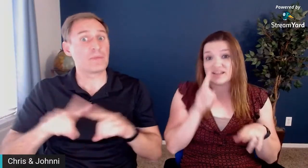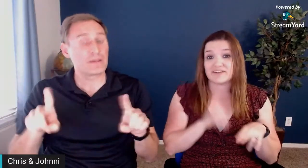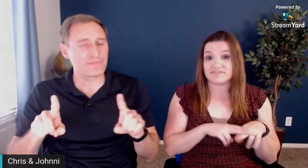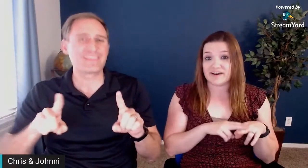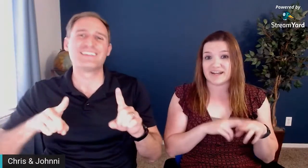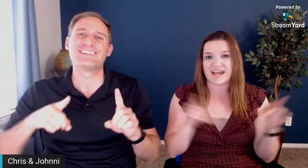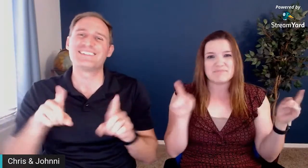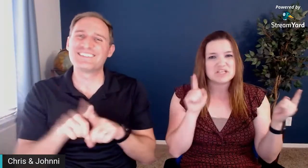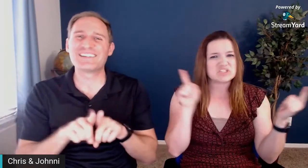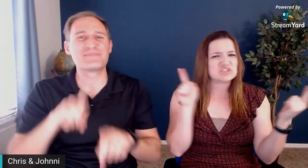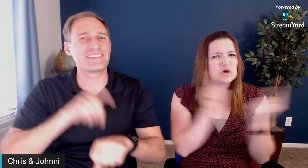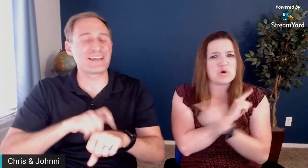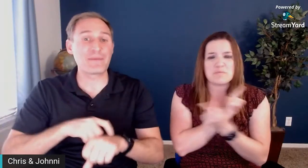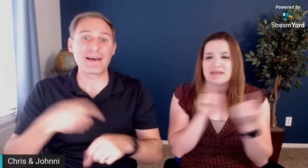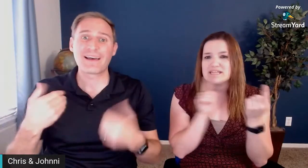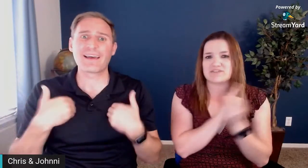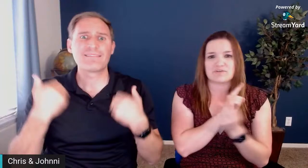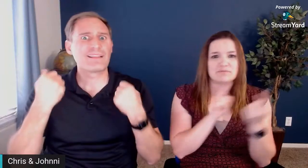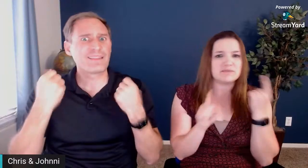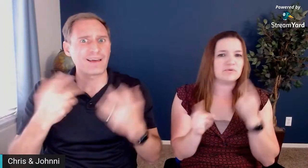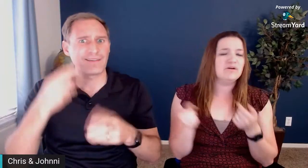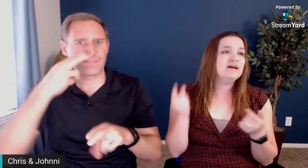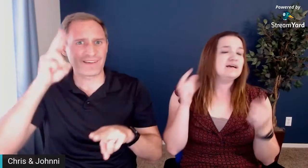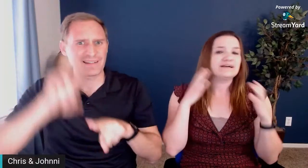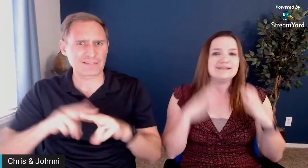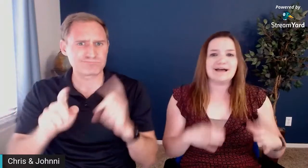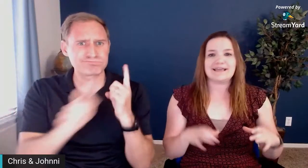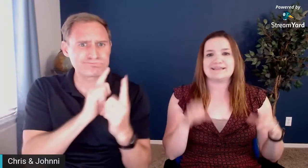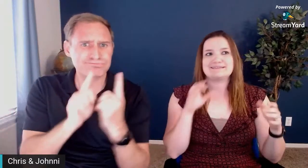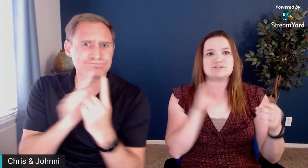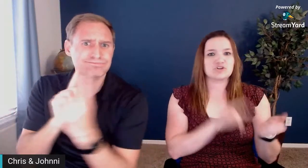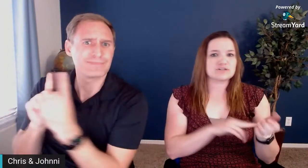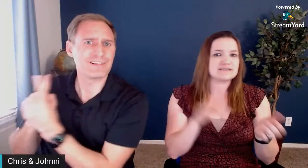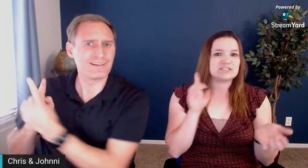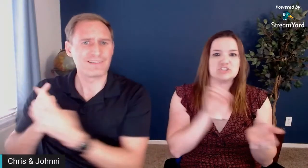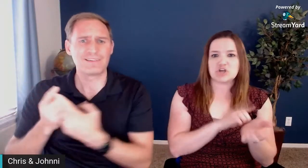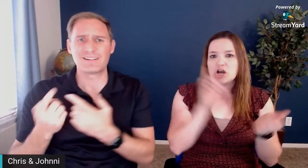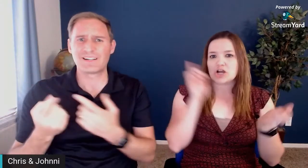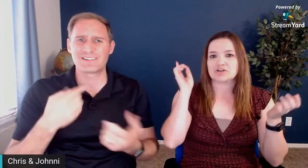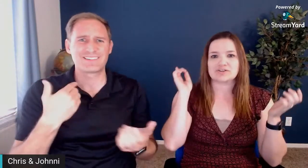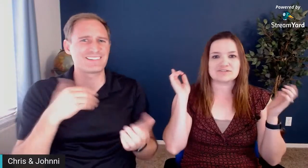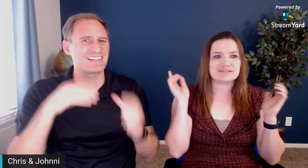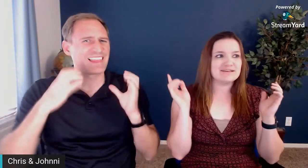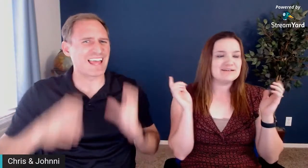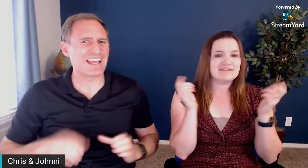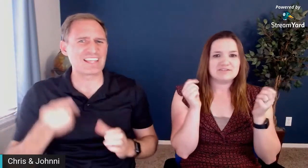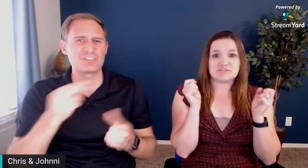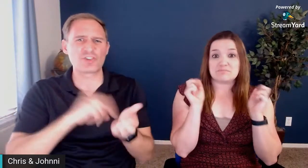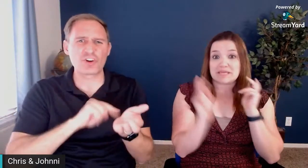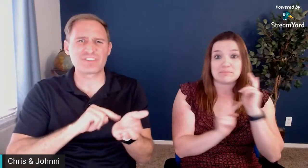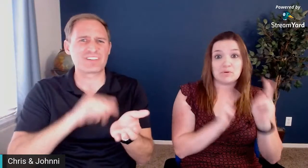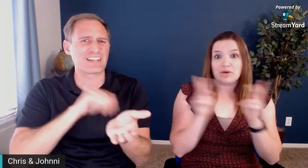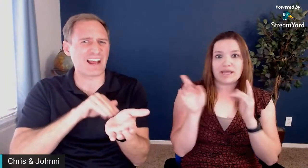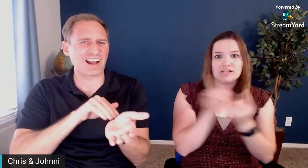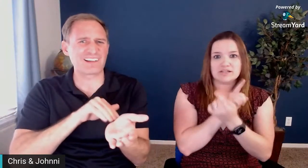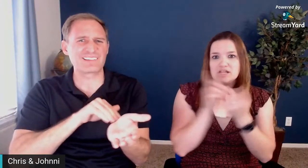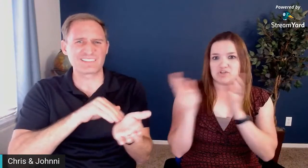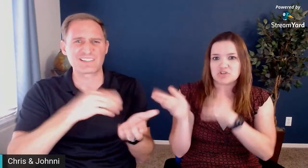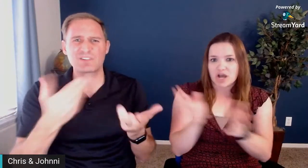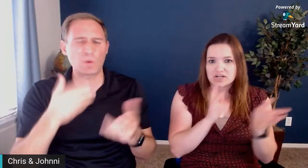lot of fun i meet so many different people clients nurses doctors just people and and you talk to